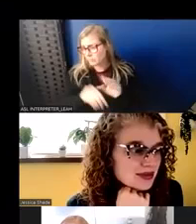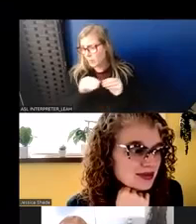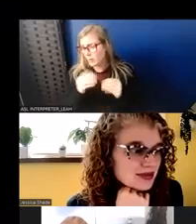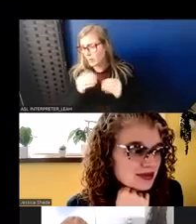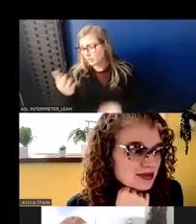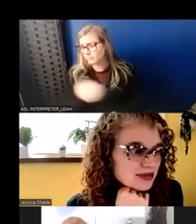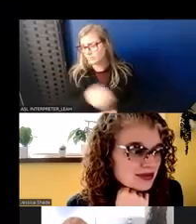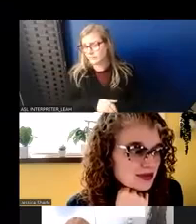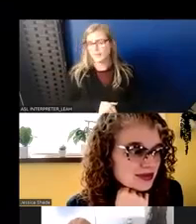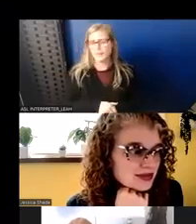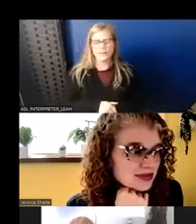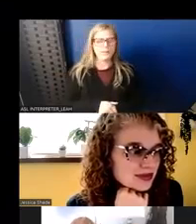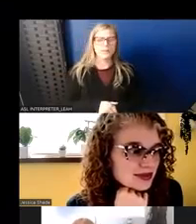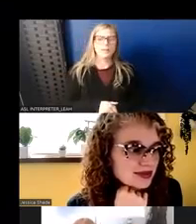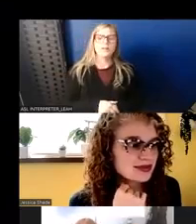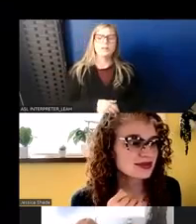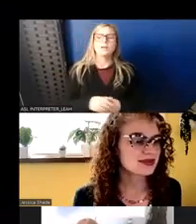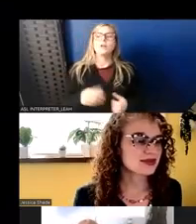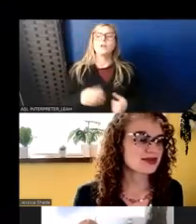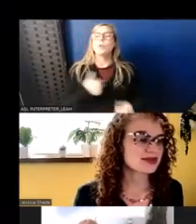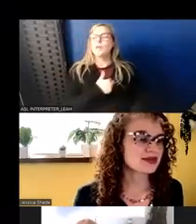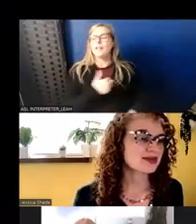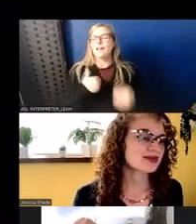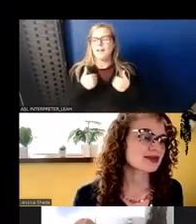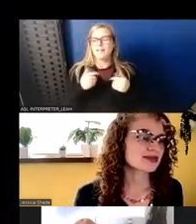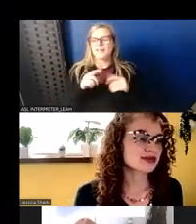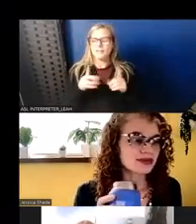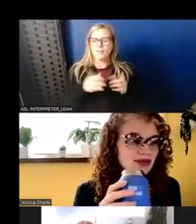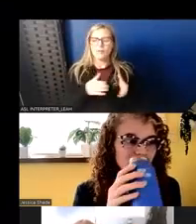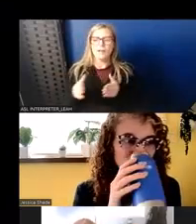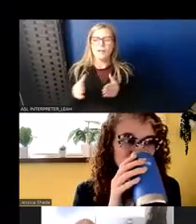So we have different ways of evaluating teams.